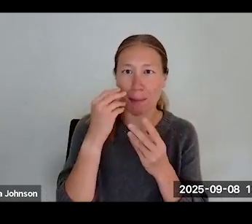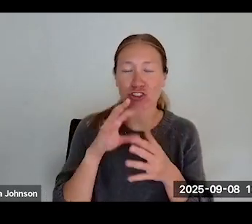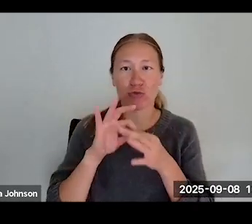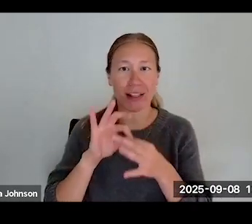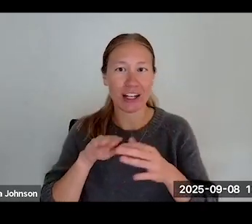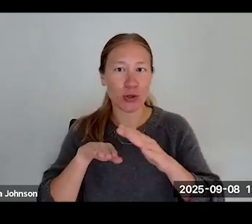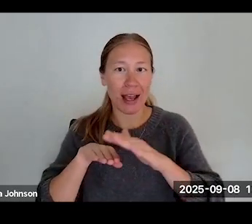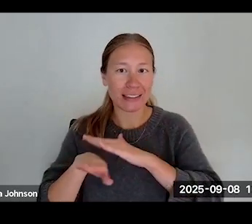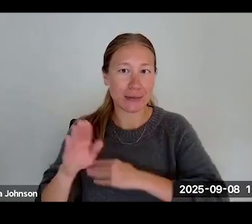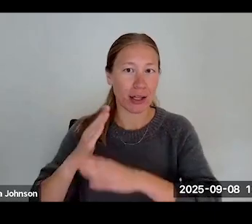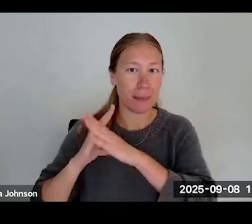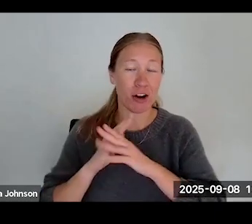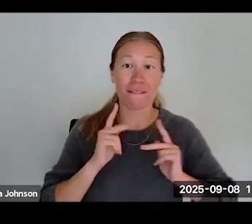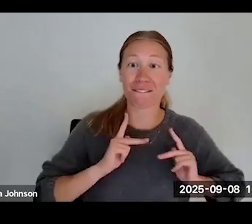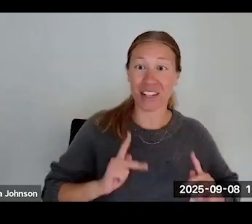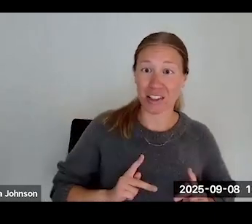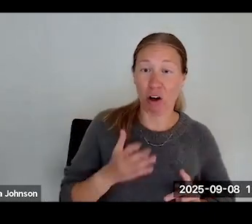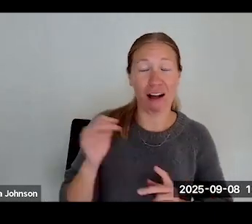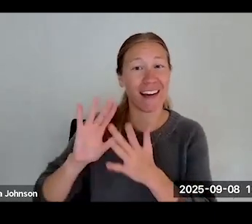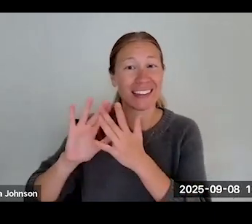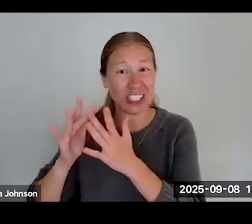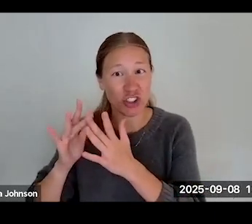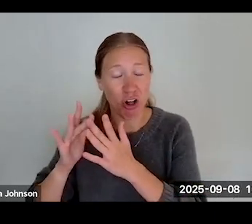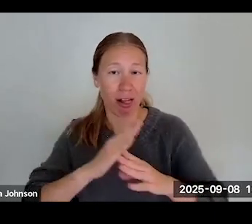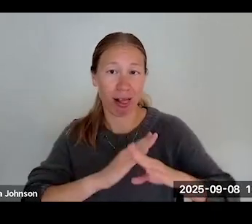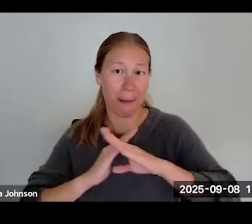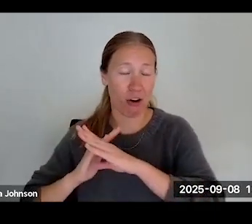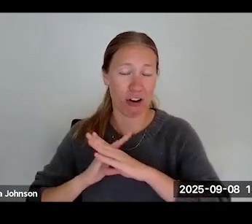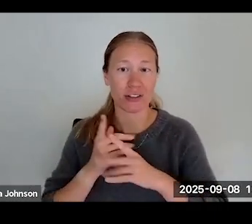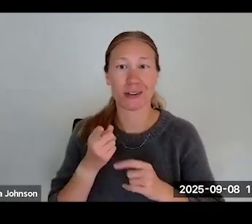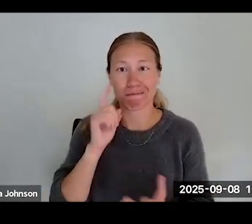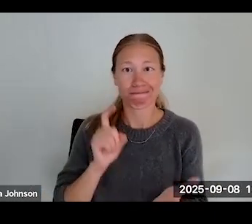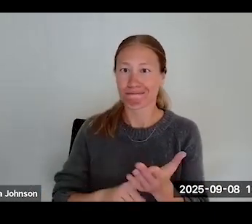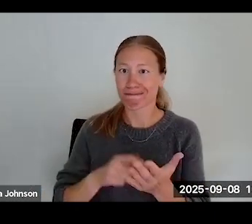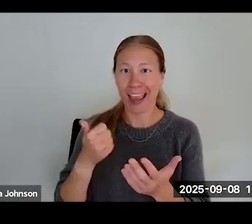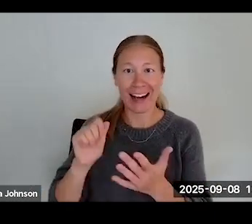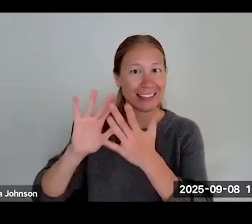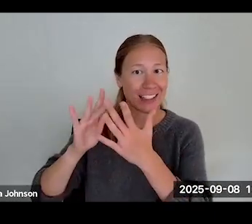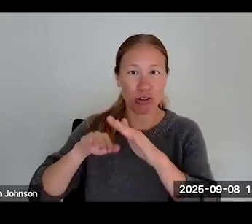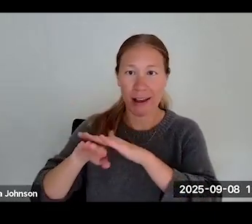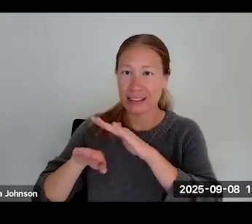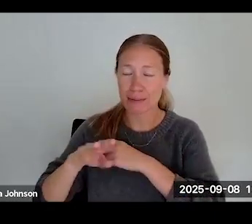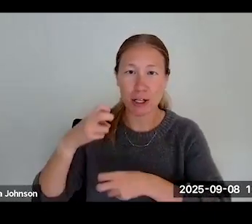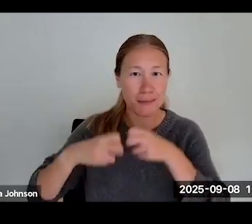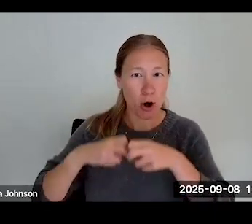And that is both in our physical environment, as well as our digital environment. So if you're encountering digital accessibility barriers,